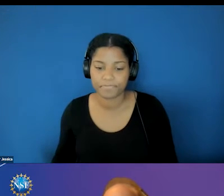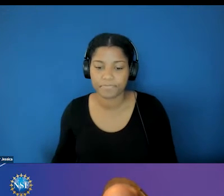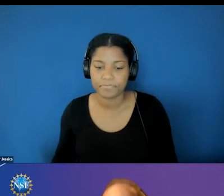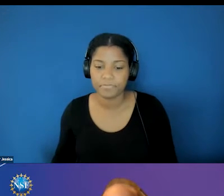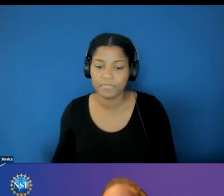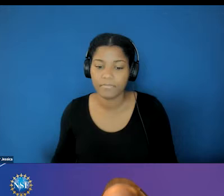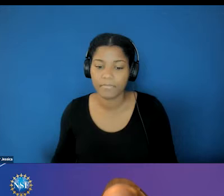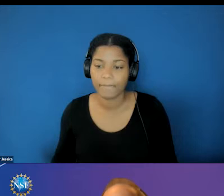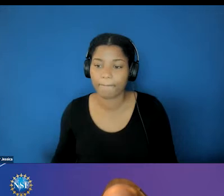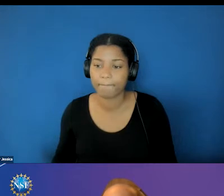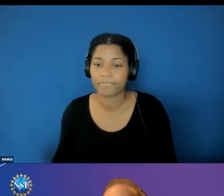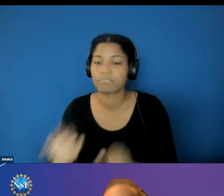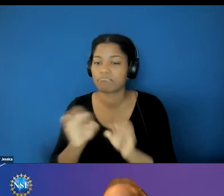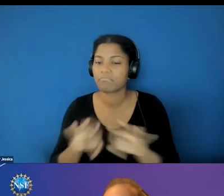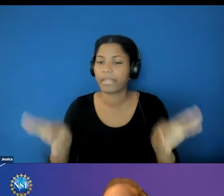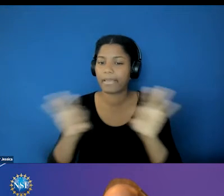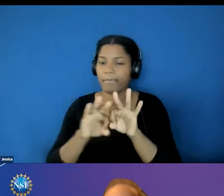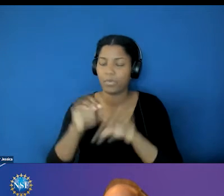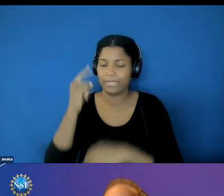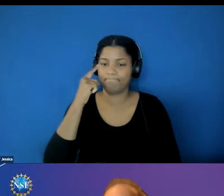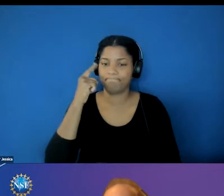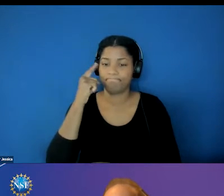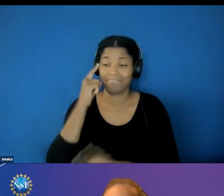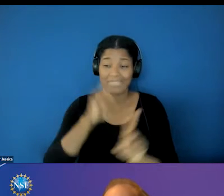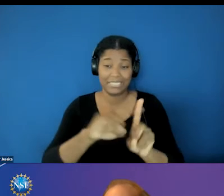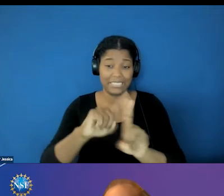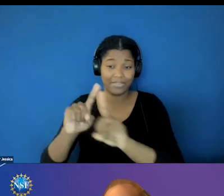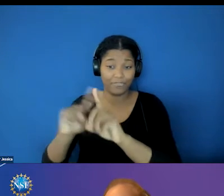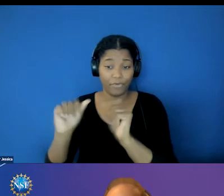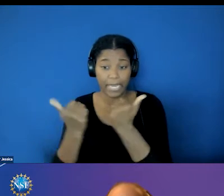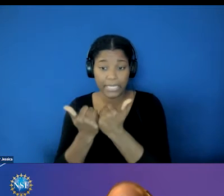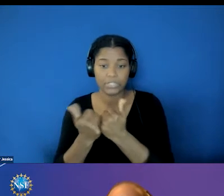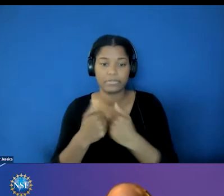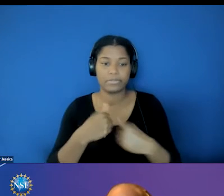So, keep in mind that, different agencies have different missions, and,